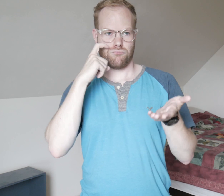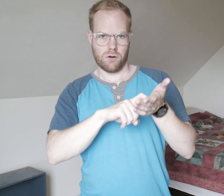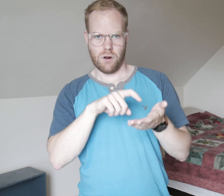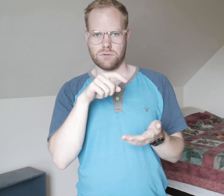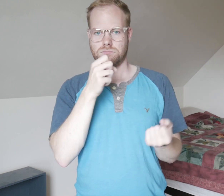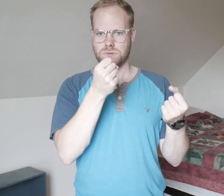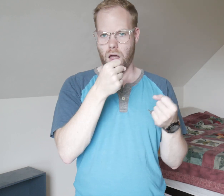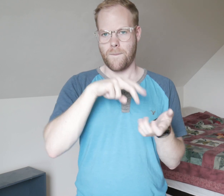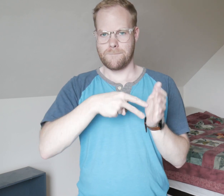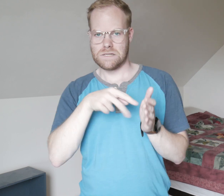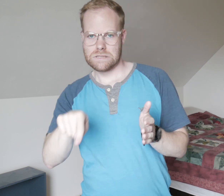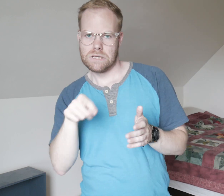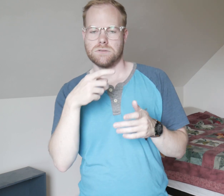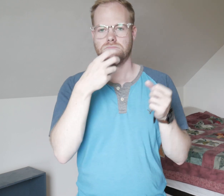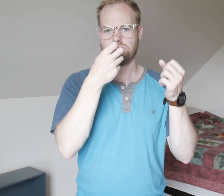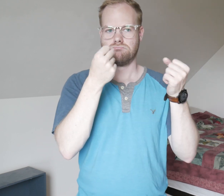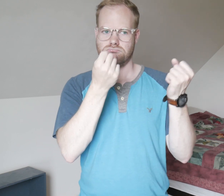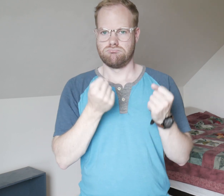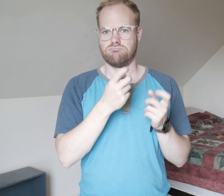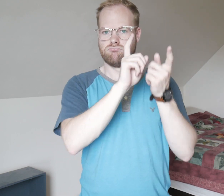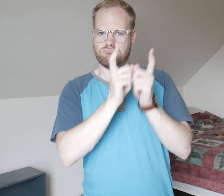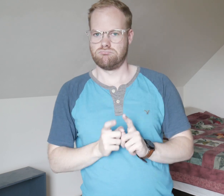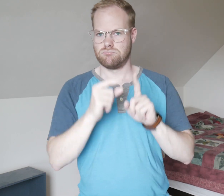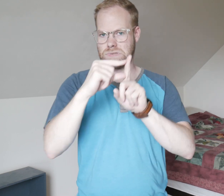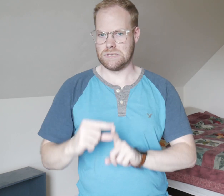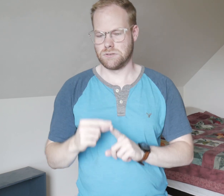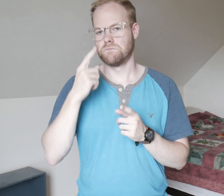to recognize what sign means this, translating into text.